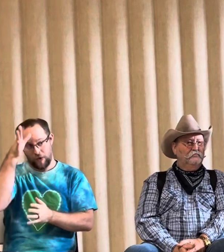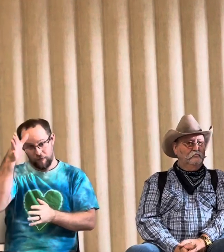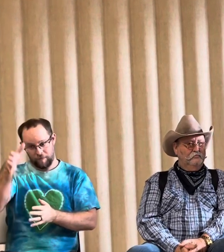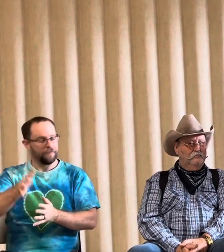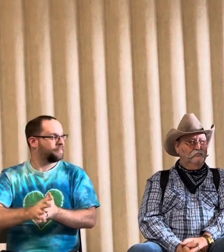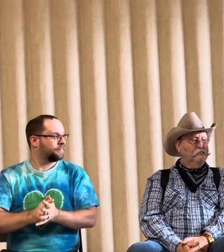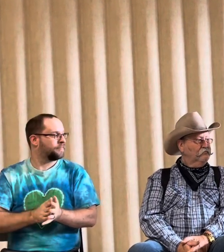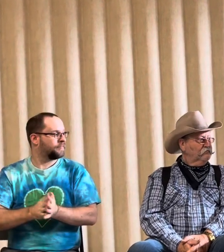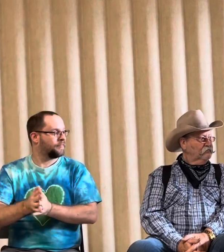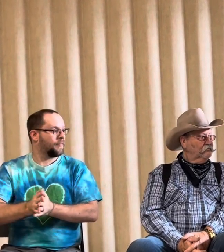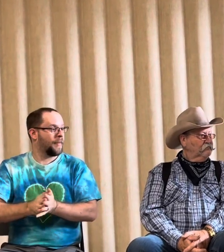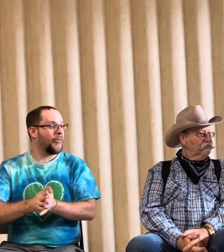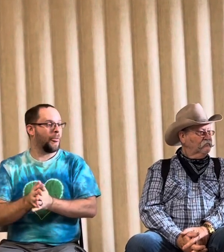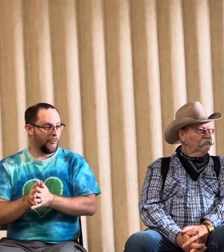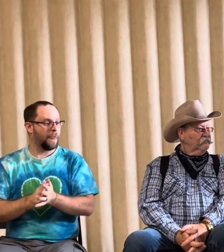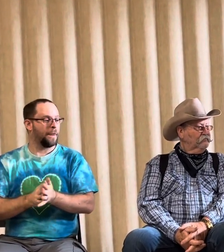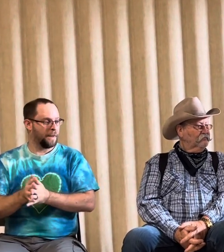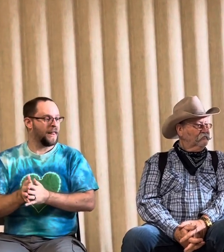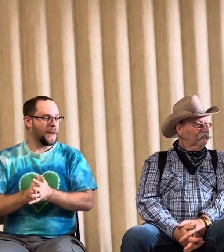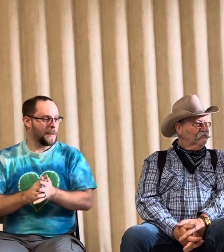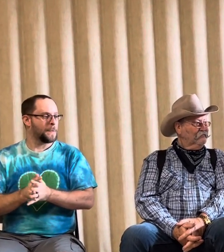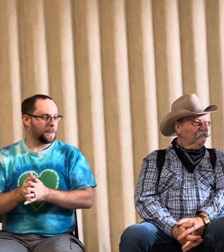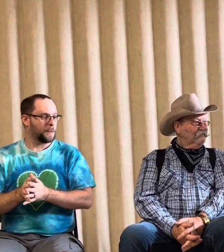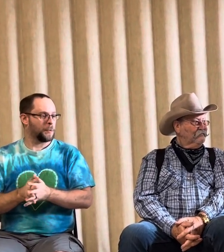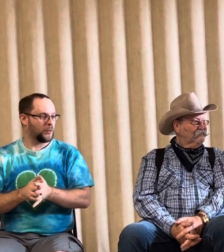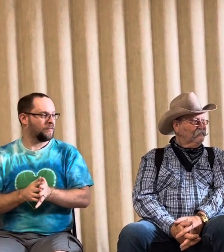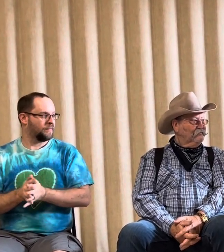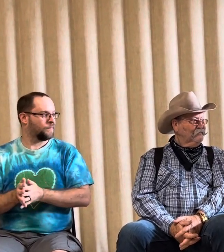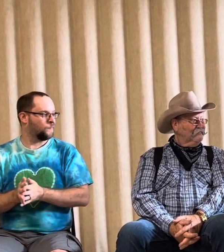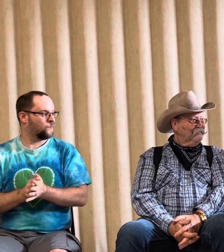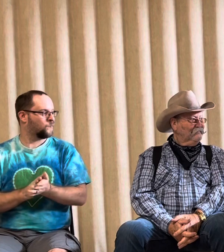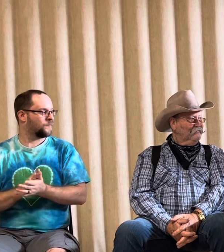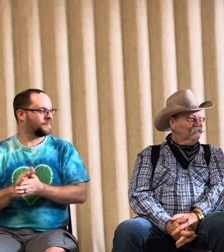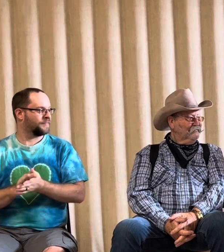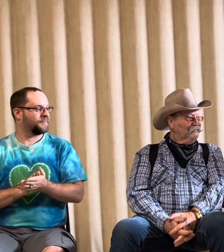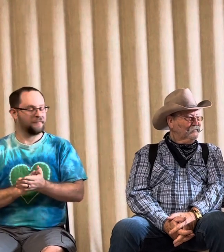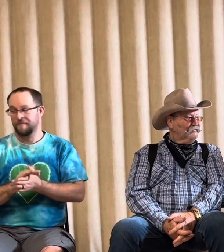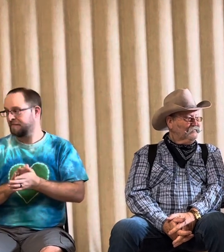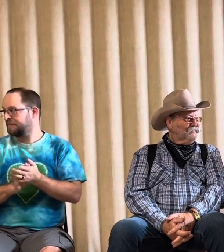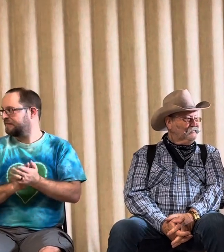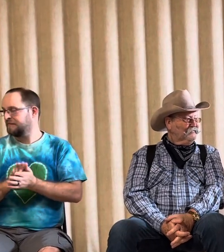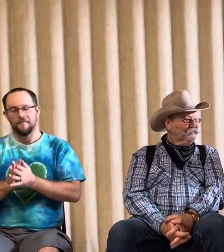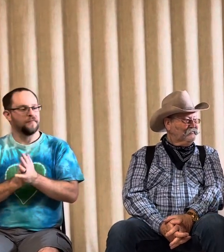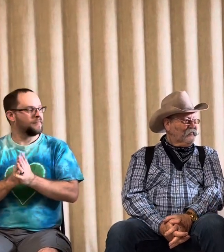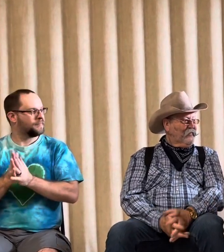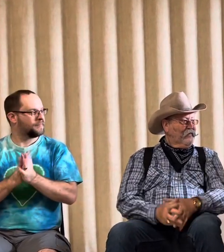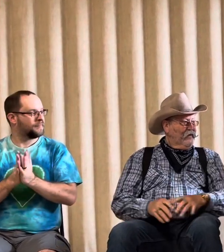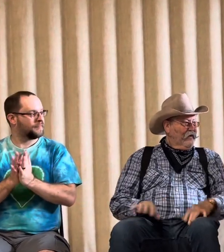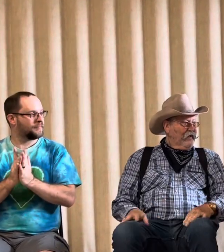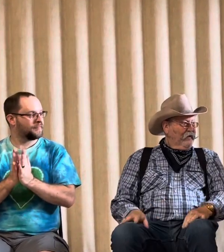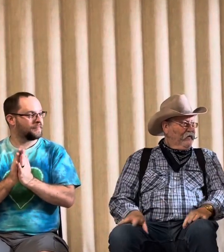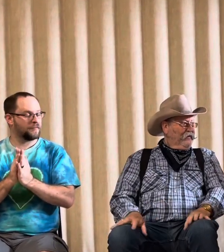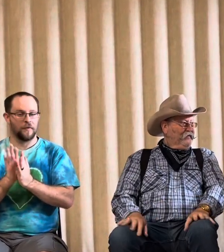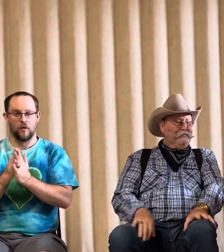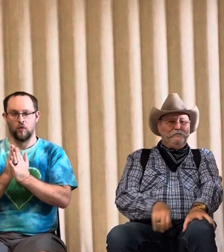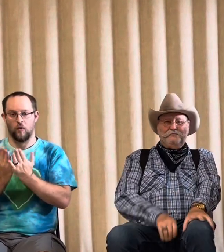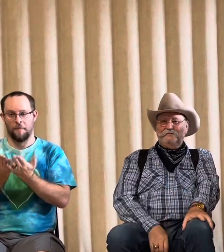You want to read about a camper? CALI: I want to. BUSTER: All right. This book is written by Harry